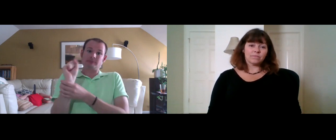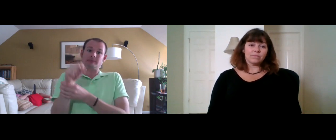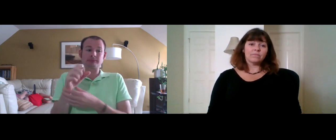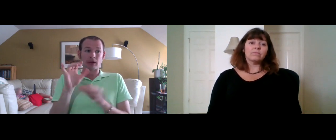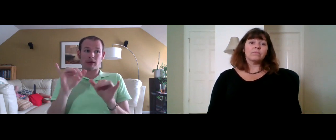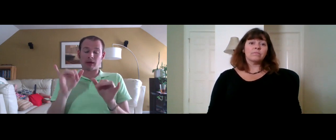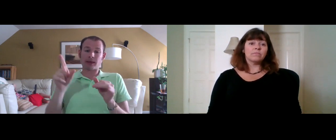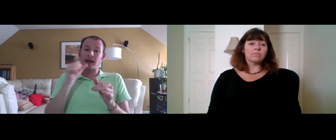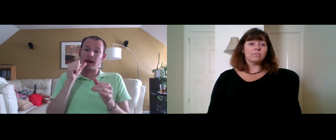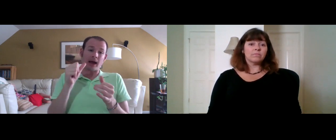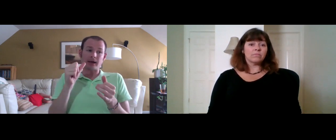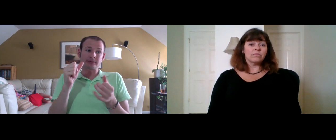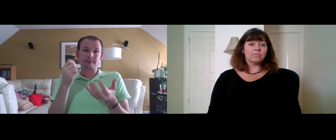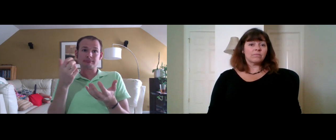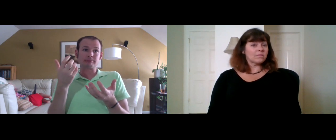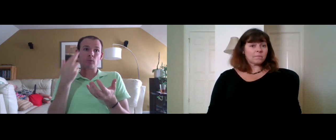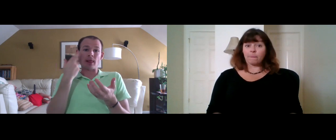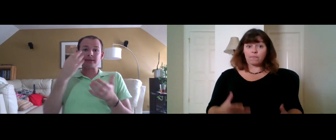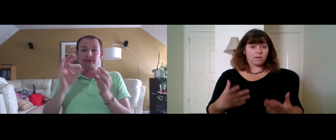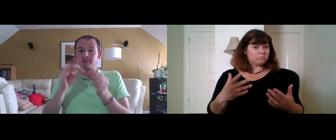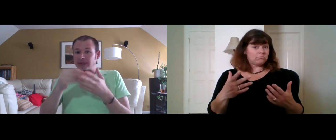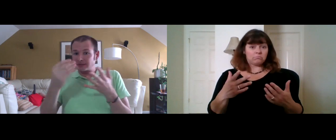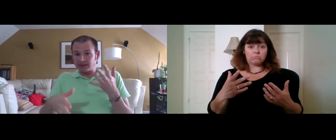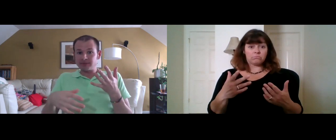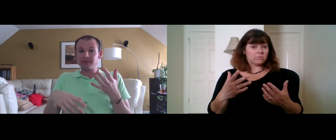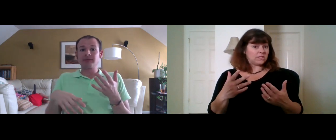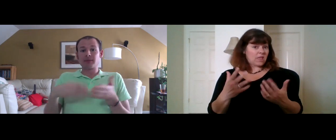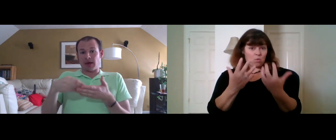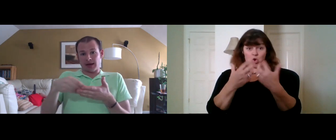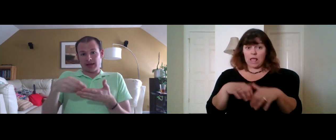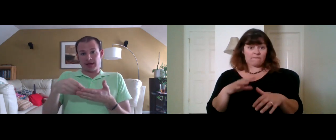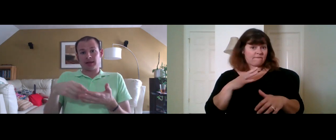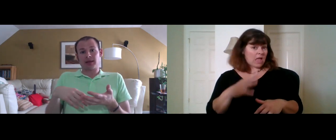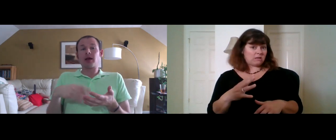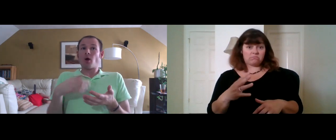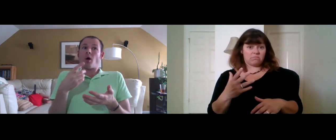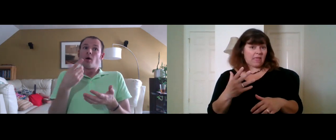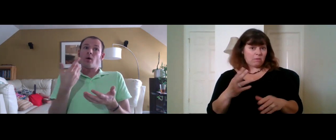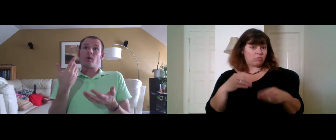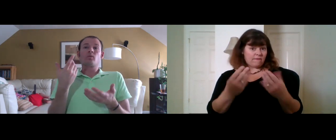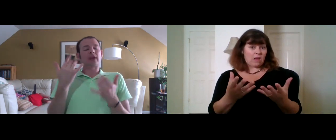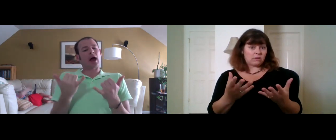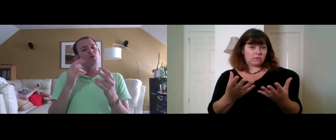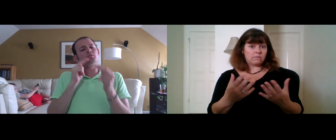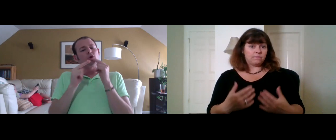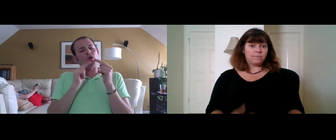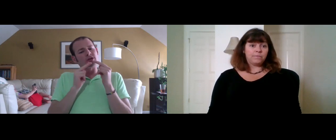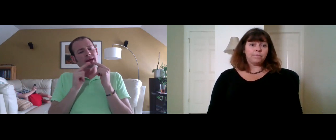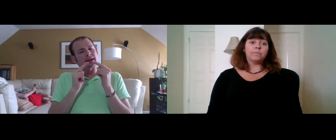sometimes they are surprised--they don't realize the expense involved